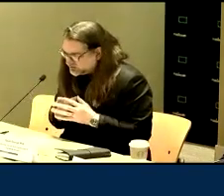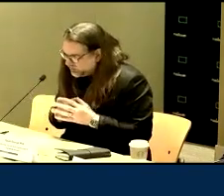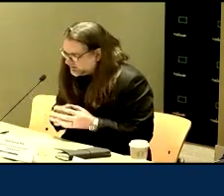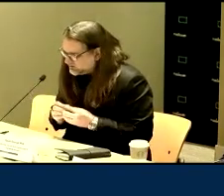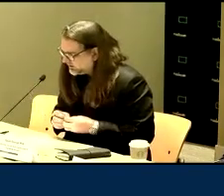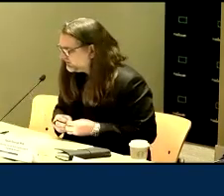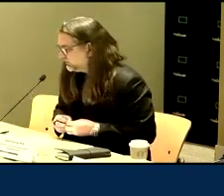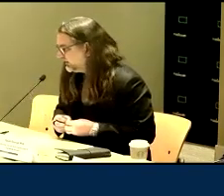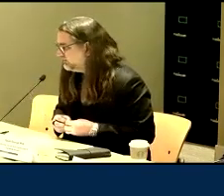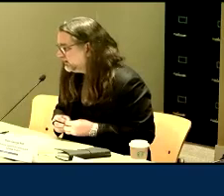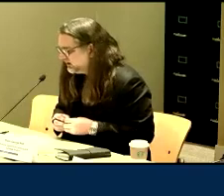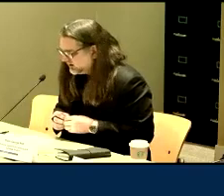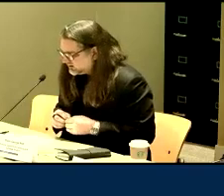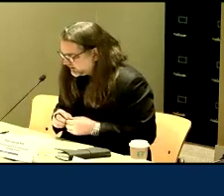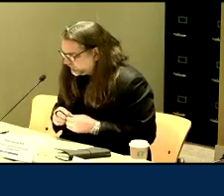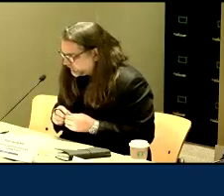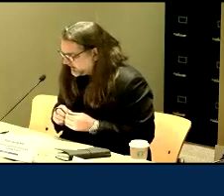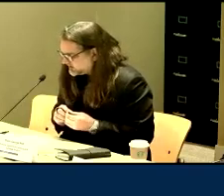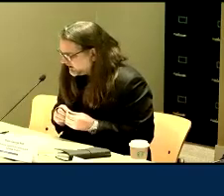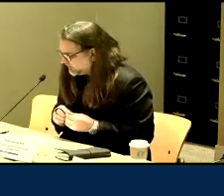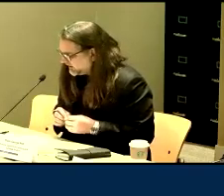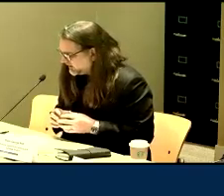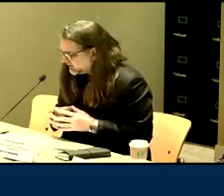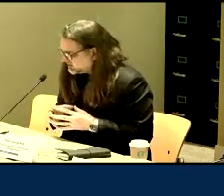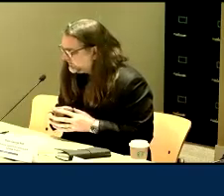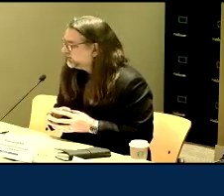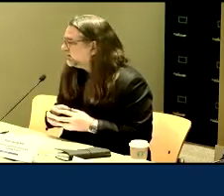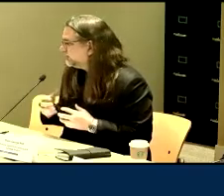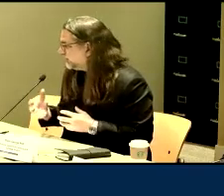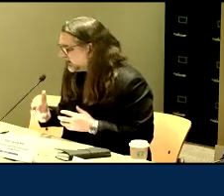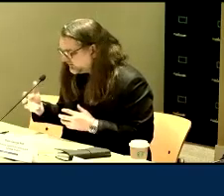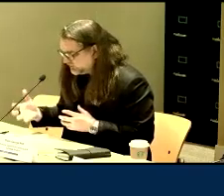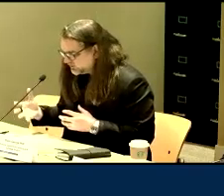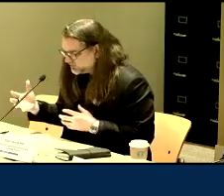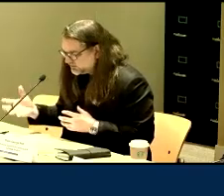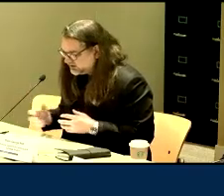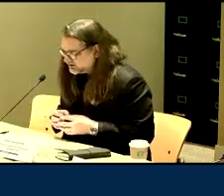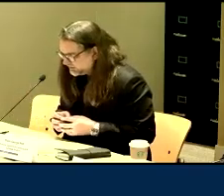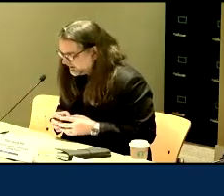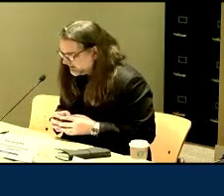In 2023, the Center for Forecasting Outbreak Analytics developed our five-year strategic plan.